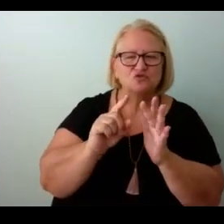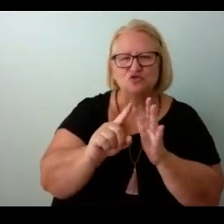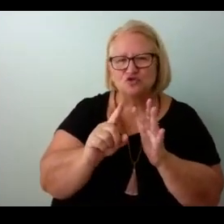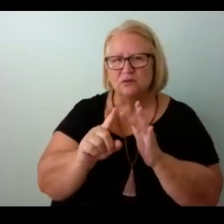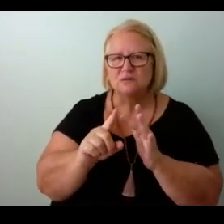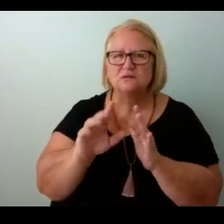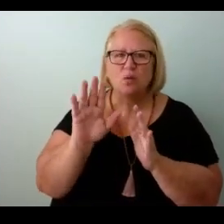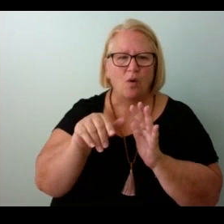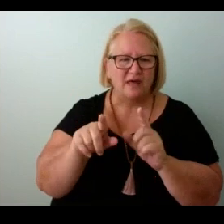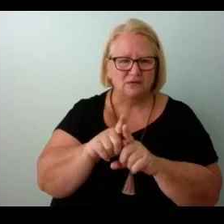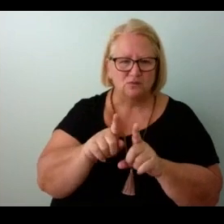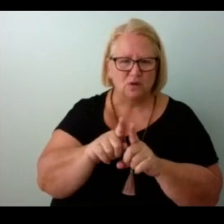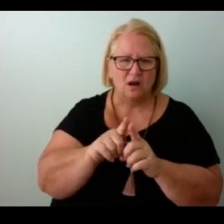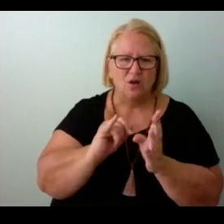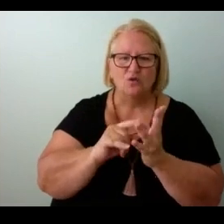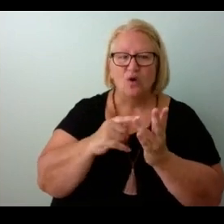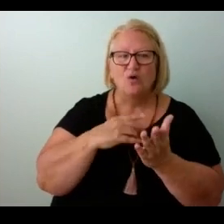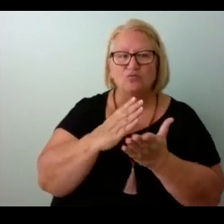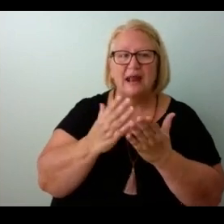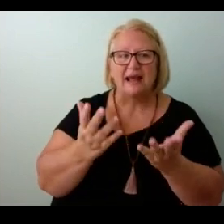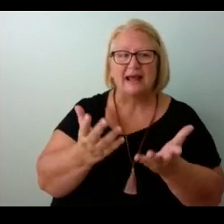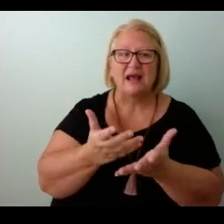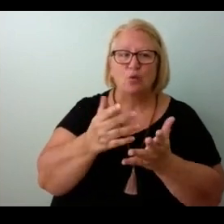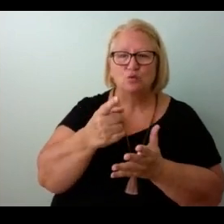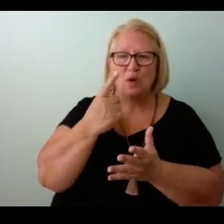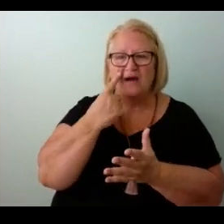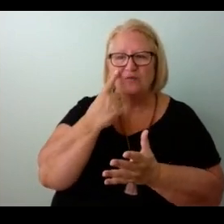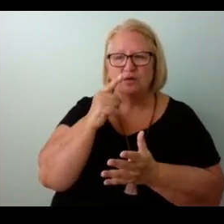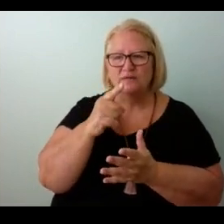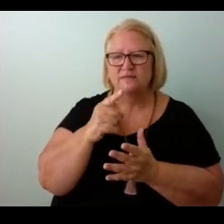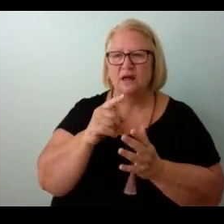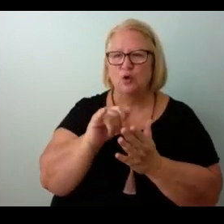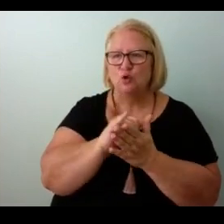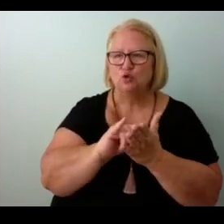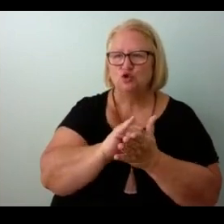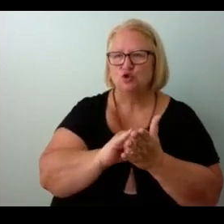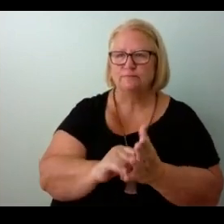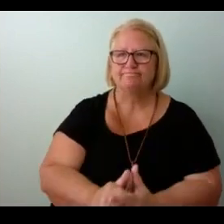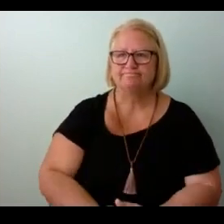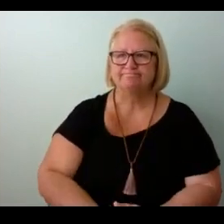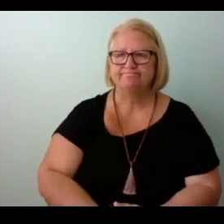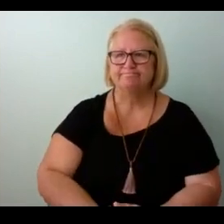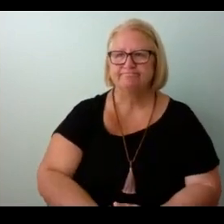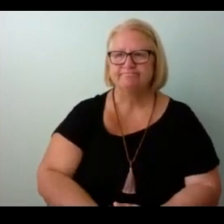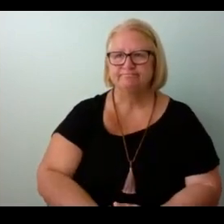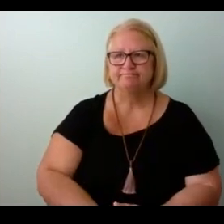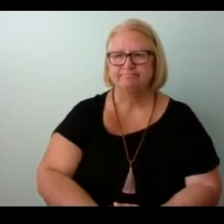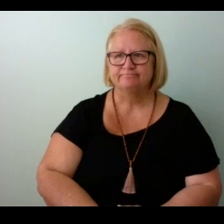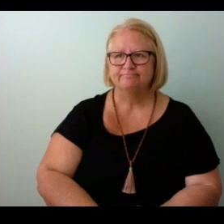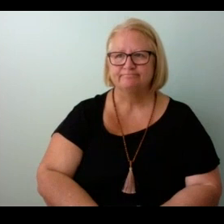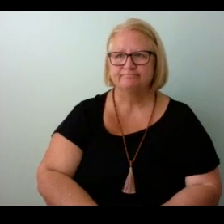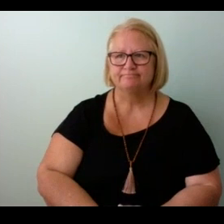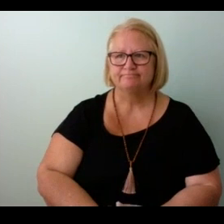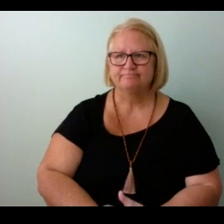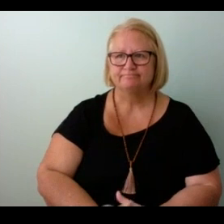I would really encourage you to go on our YouTube channel and watch that webinar as well.